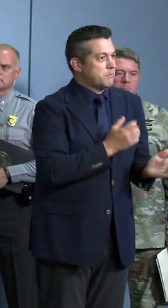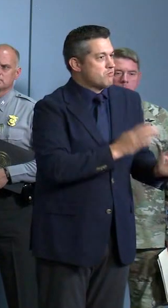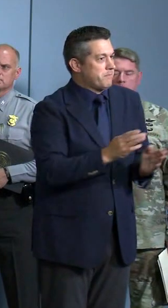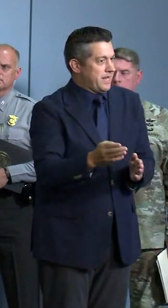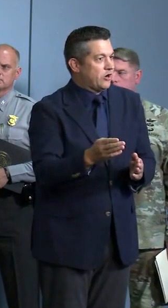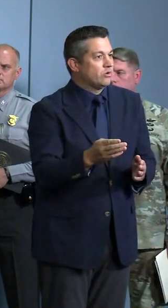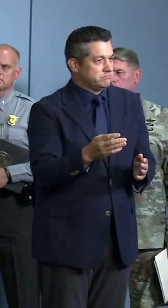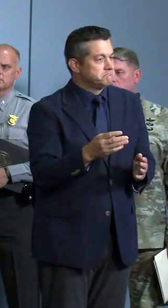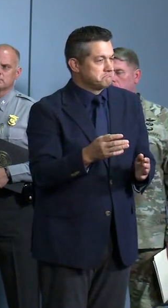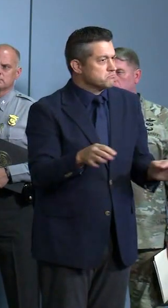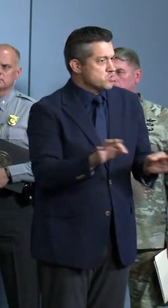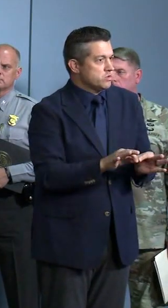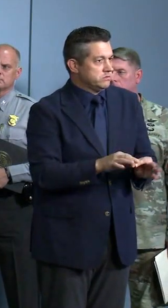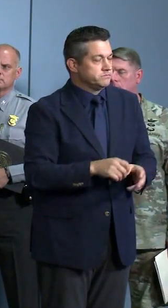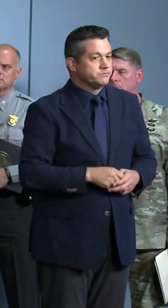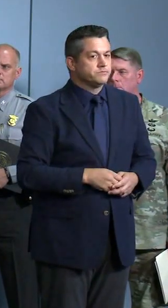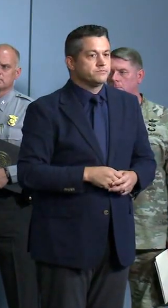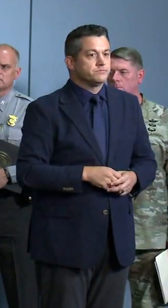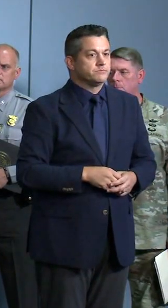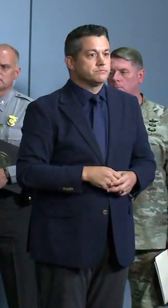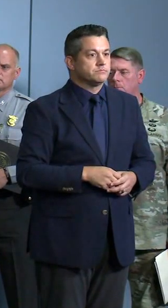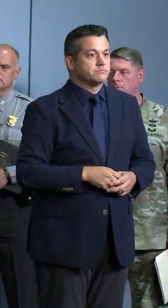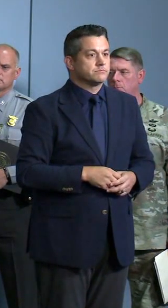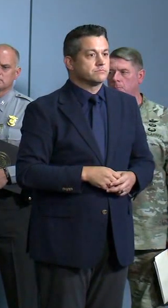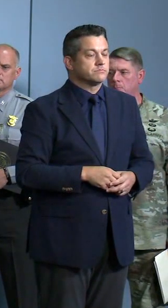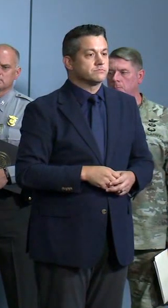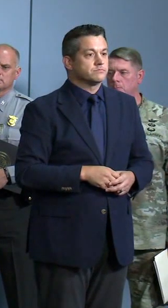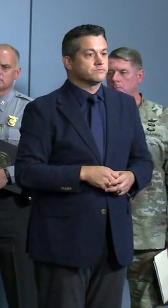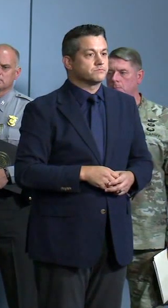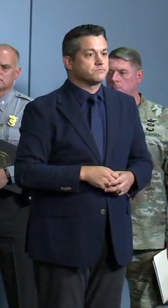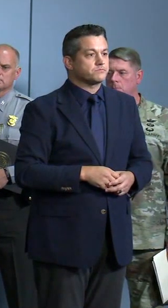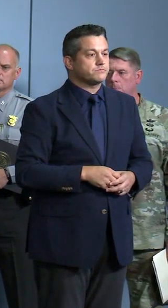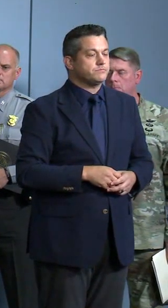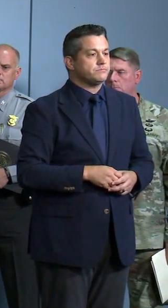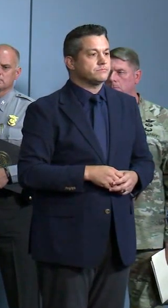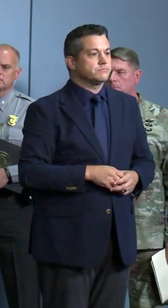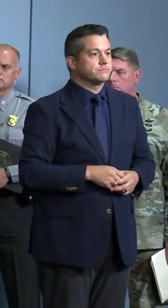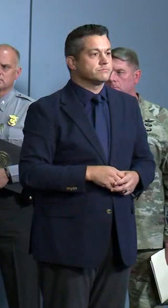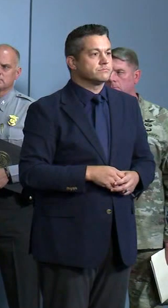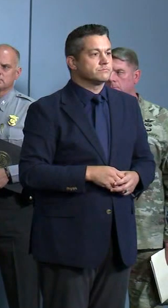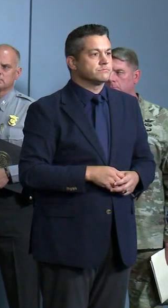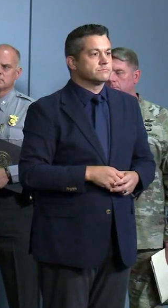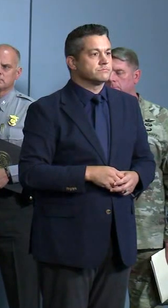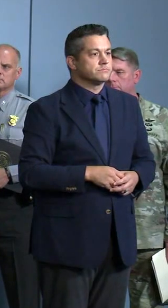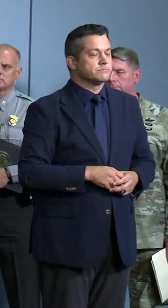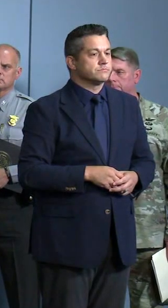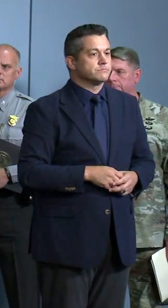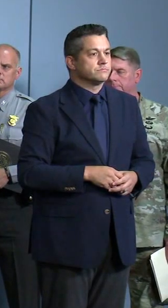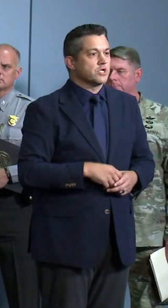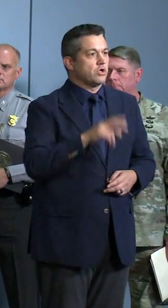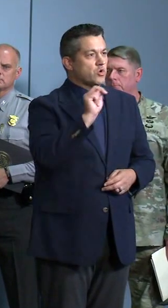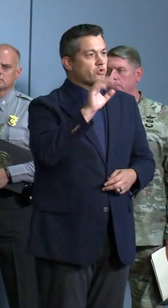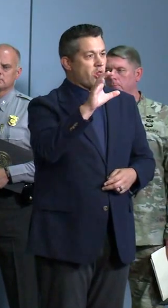do. And as a state, as we look